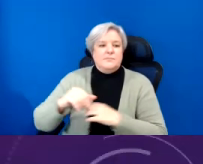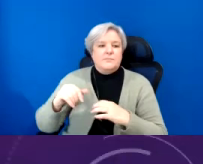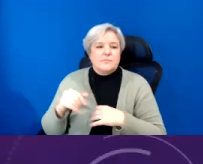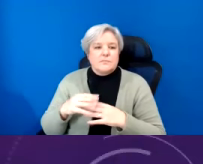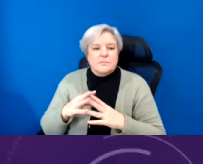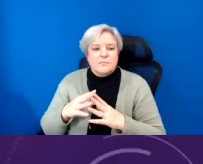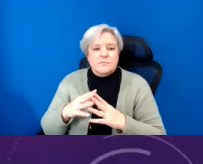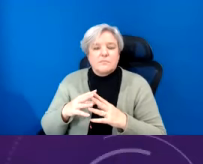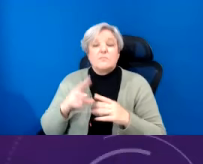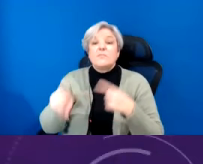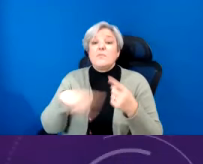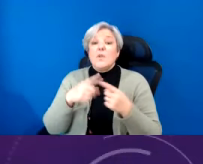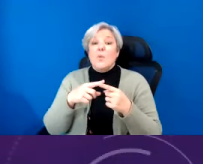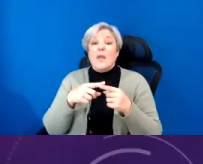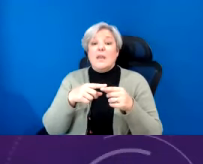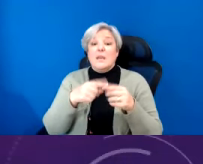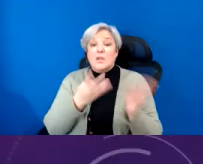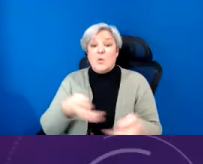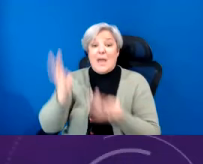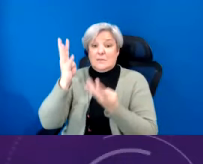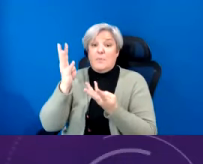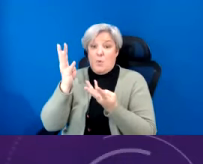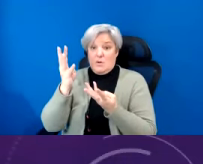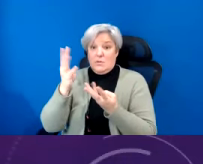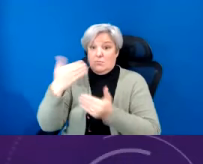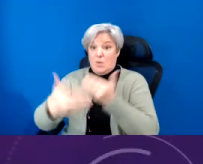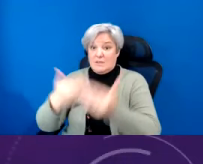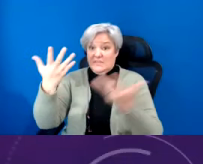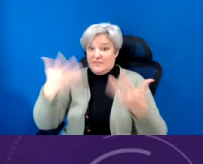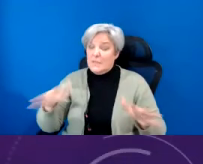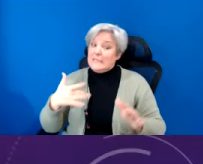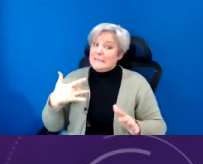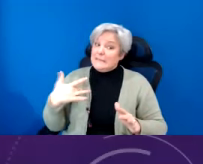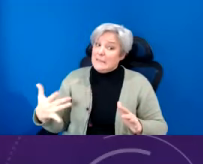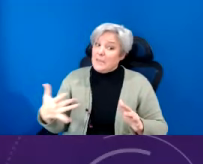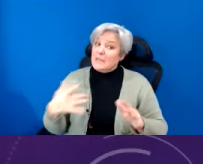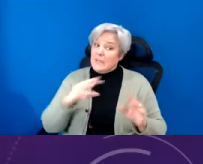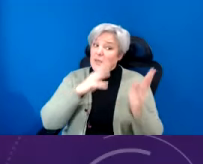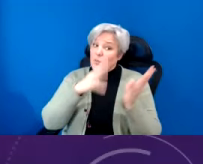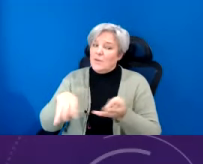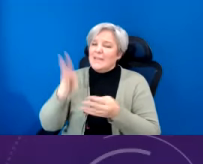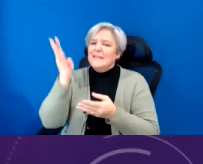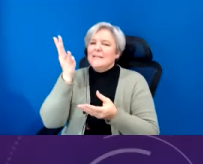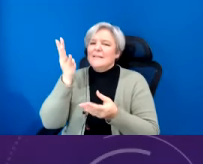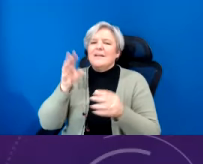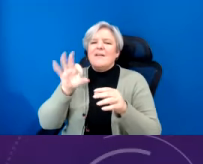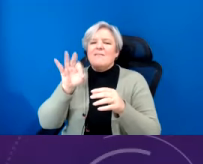once the export process is complete. Typically this goes into your downloads folder or wherever you